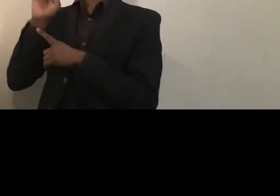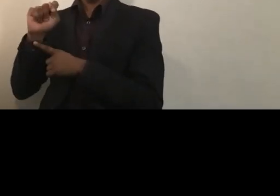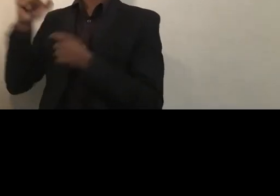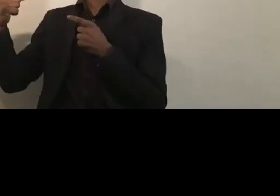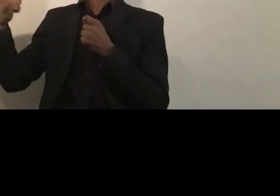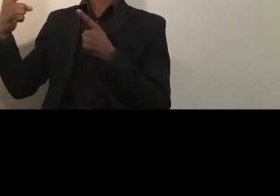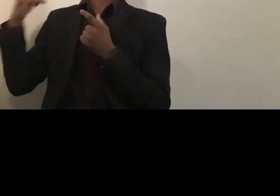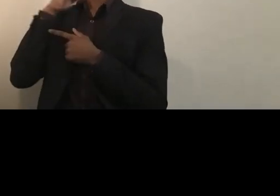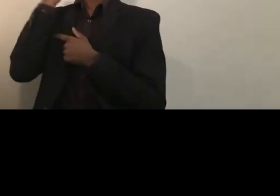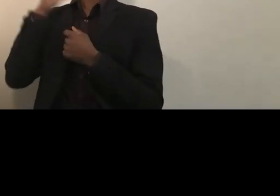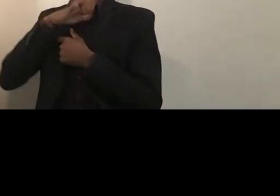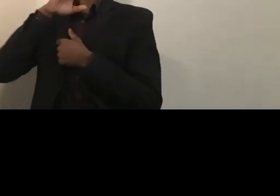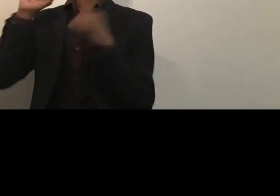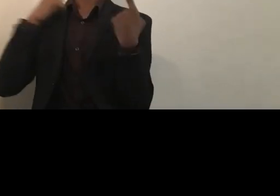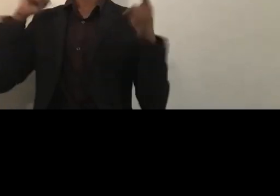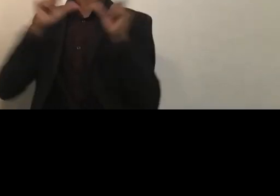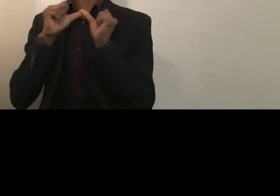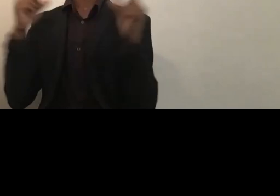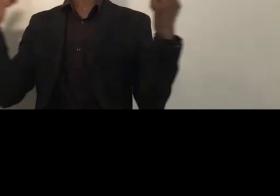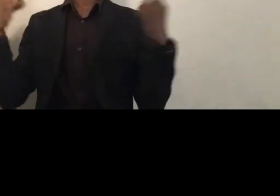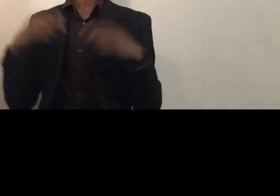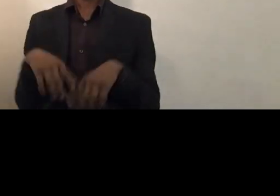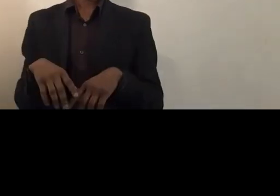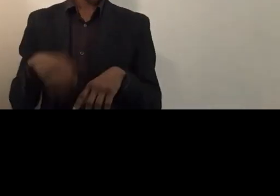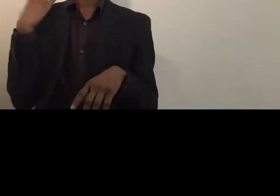I did have a planned presentation for you all,